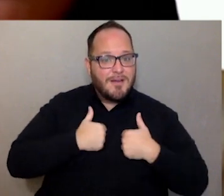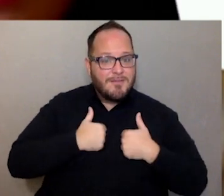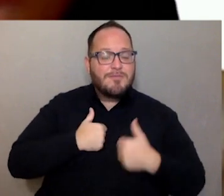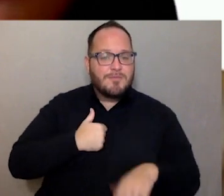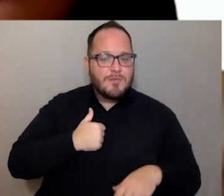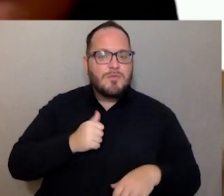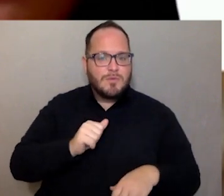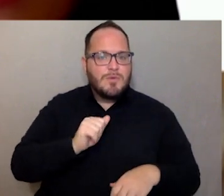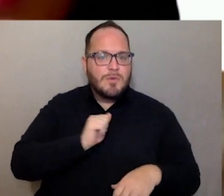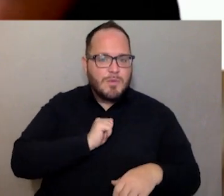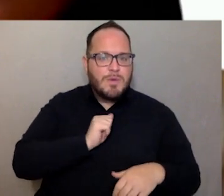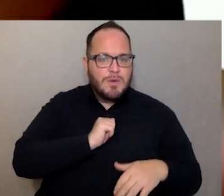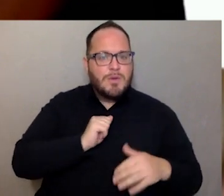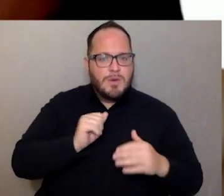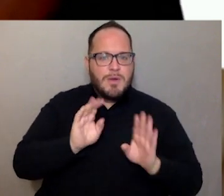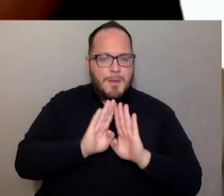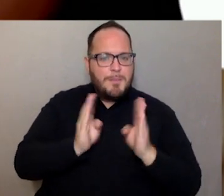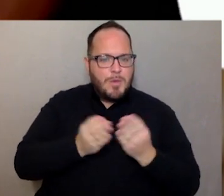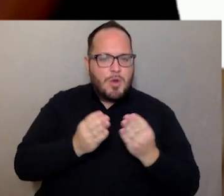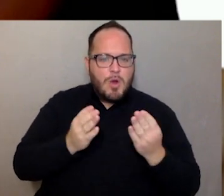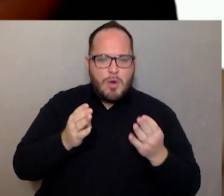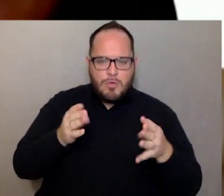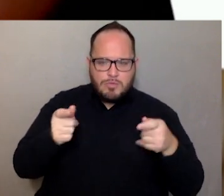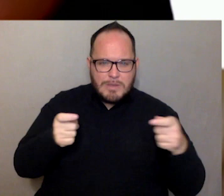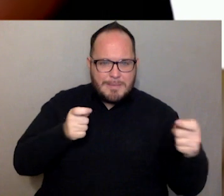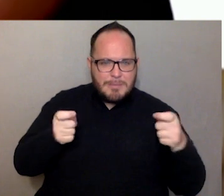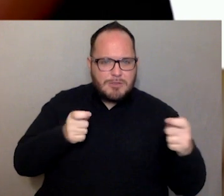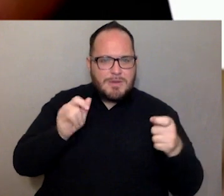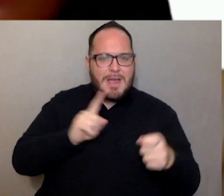AND CIVIC LIFE, WE HAVE BEEN THE BUREAU TO ADMINISTRATE THE ACTUAL DOLLARS. SO IT'S ONE THING FOR THE CITY